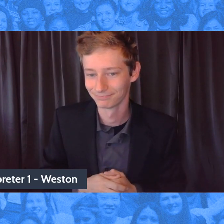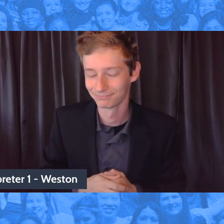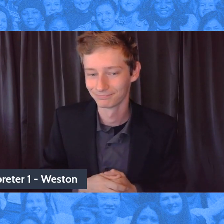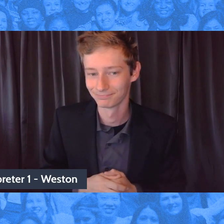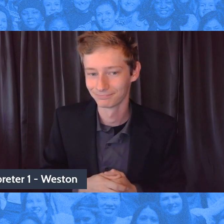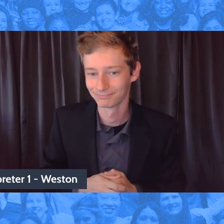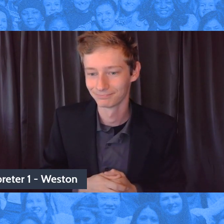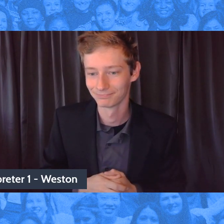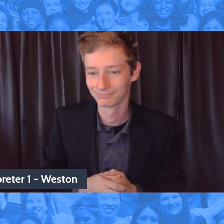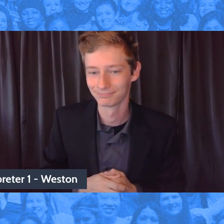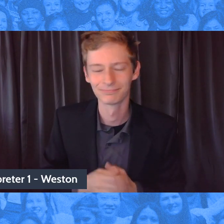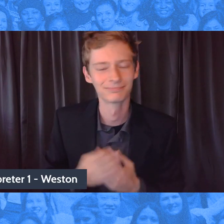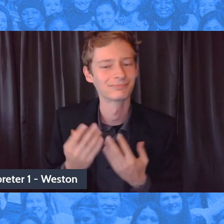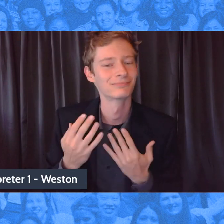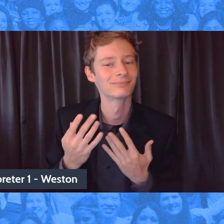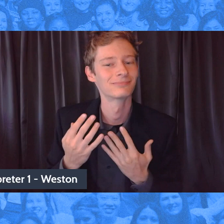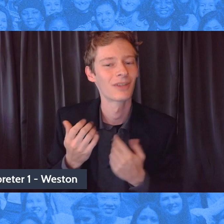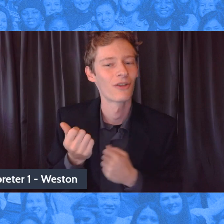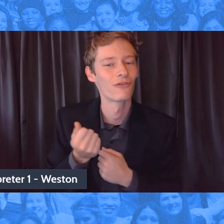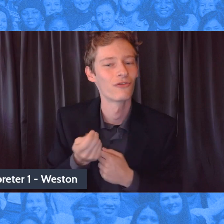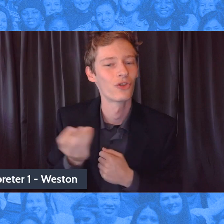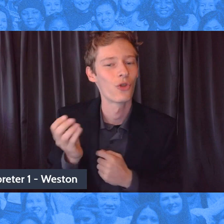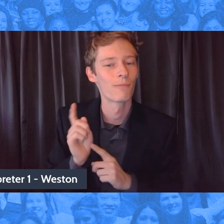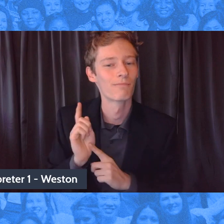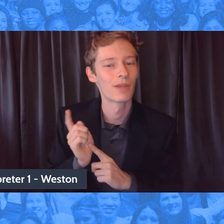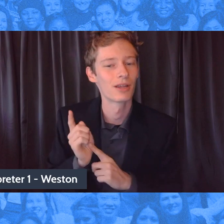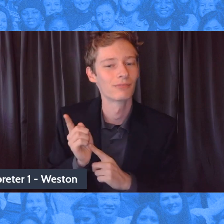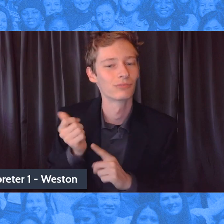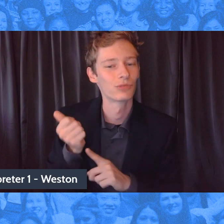And I guess we'll give it a few minutes as Jamila is transitioning.